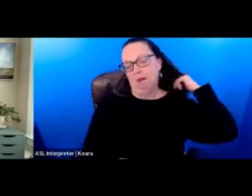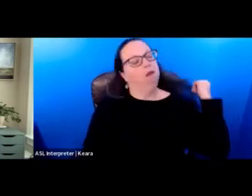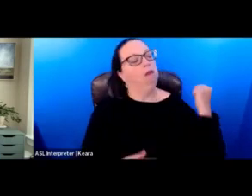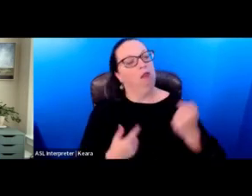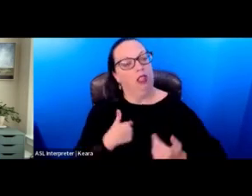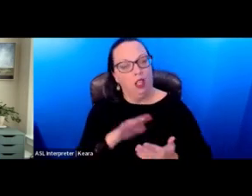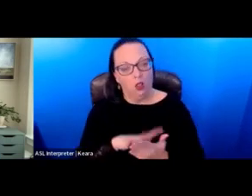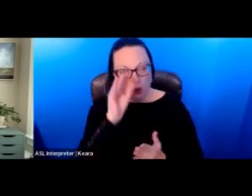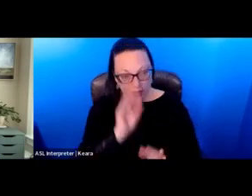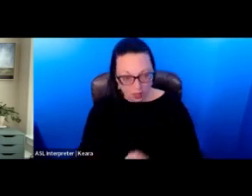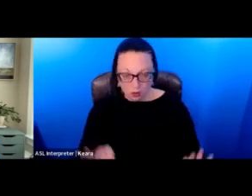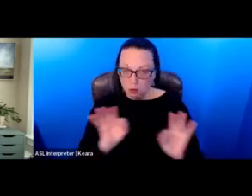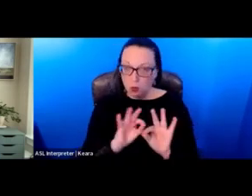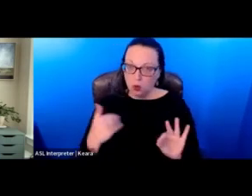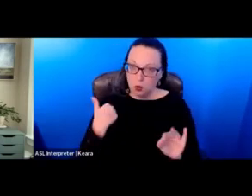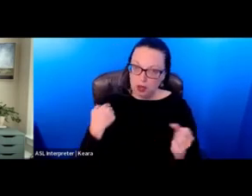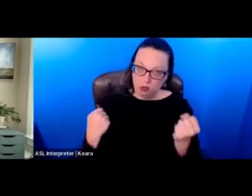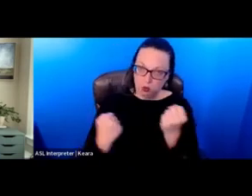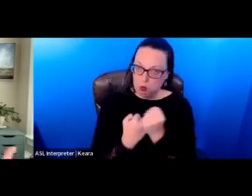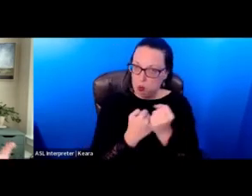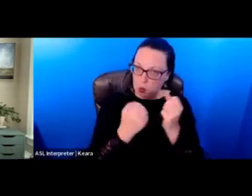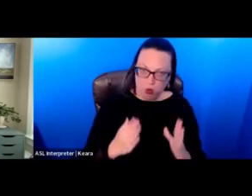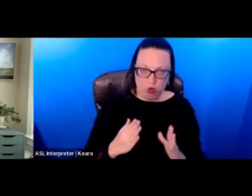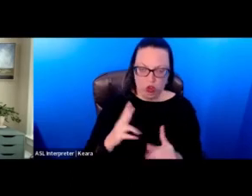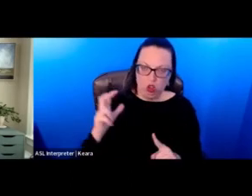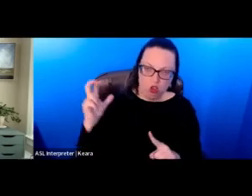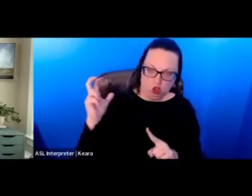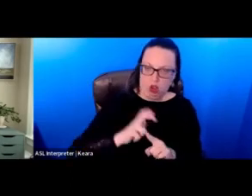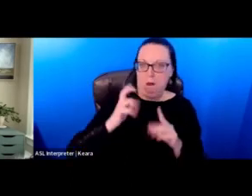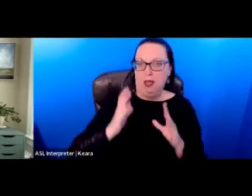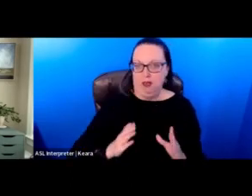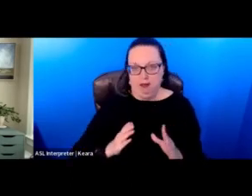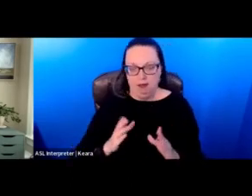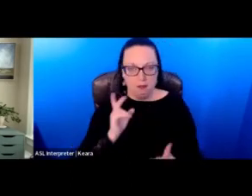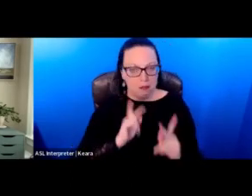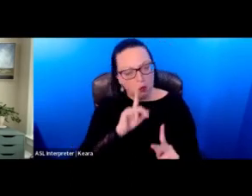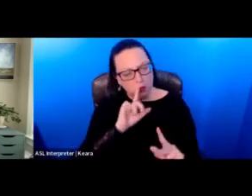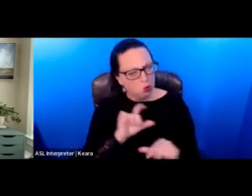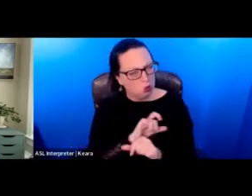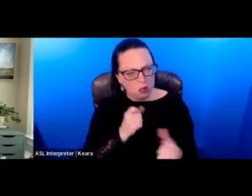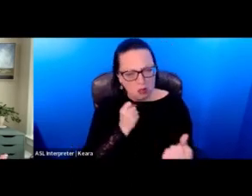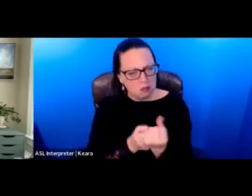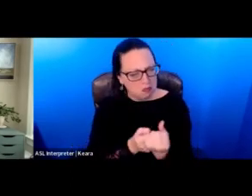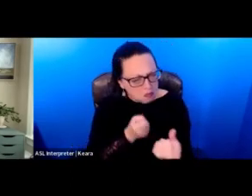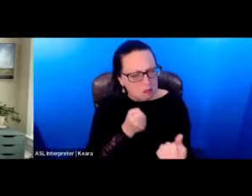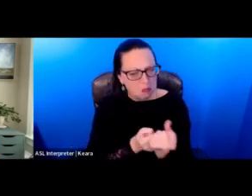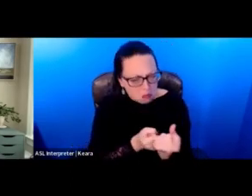important to have champions to have people who really support the program that we had people